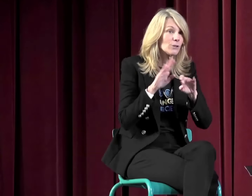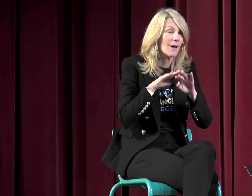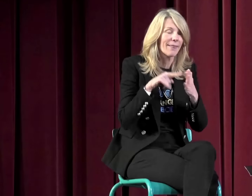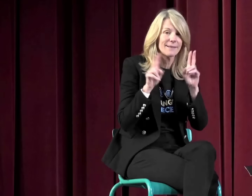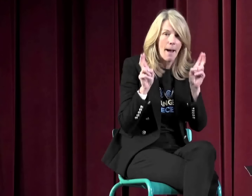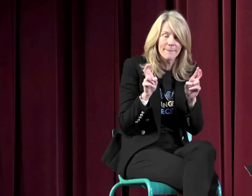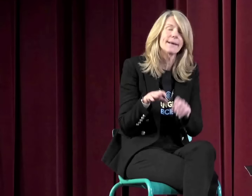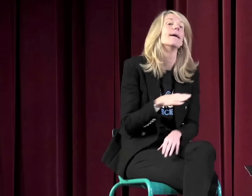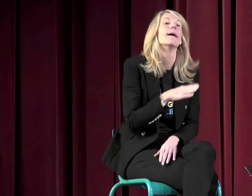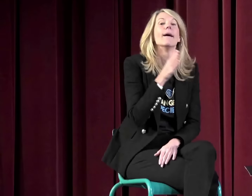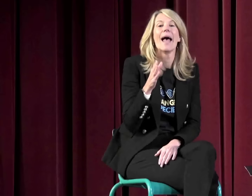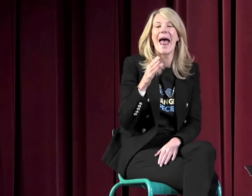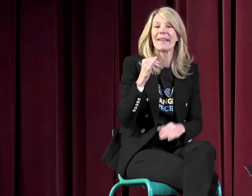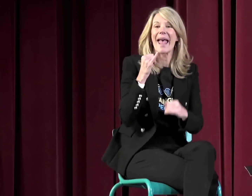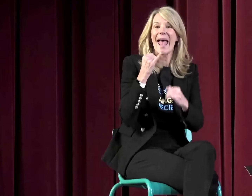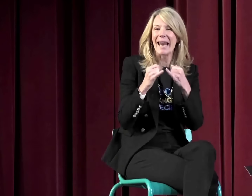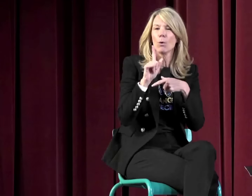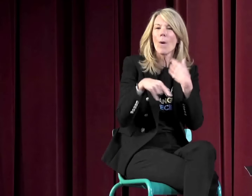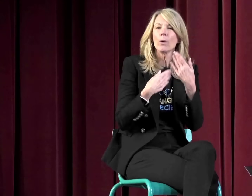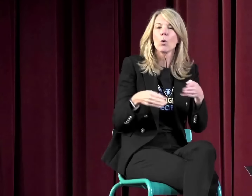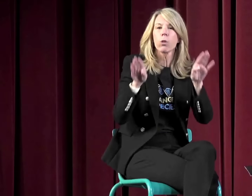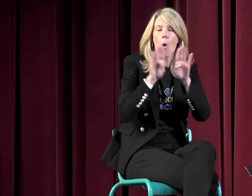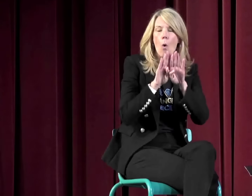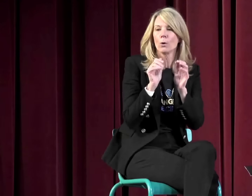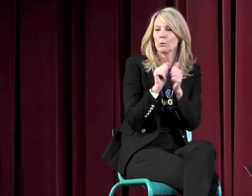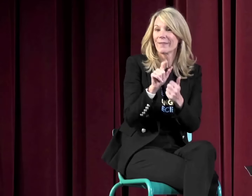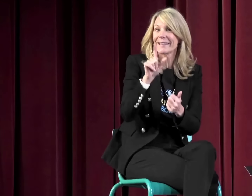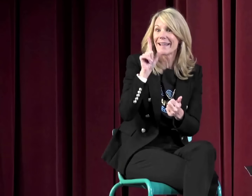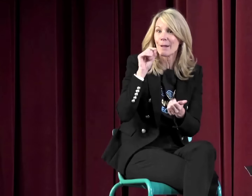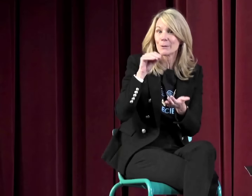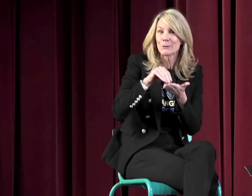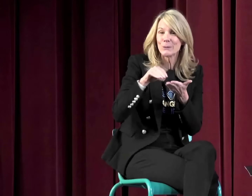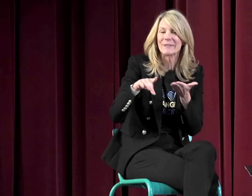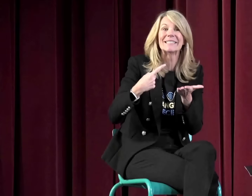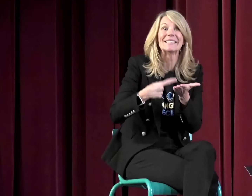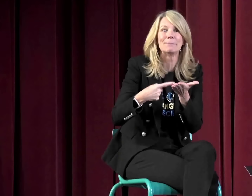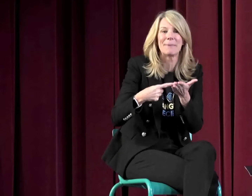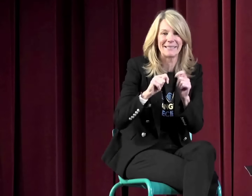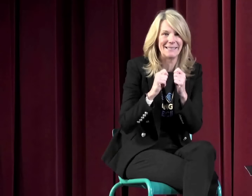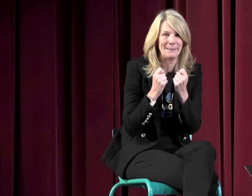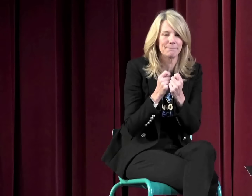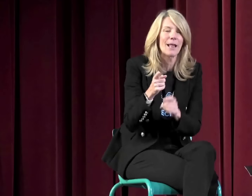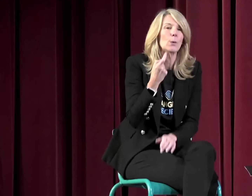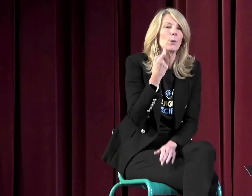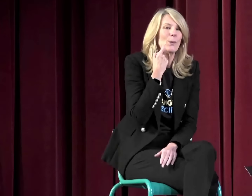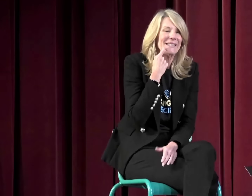regarding this topic. In the end we will close with Gallaudet University debate team.